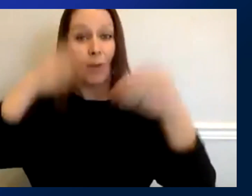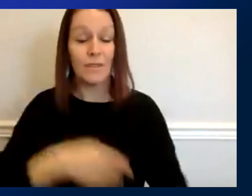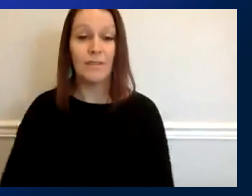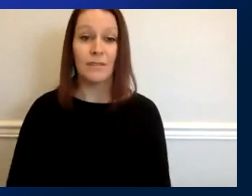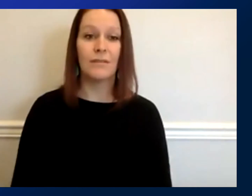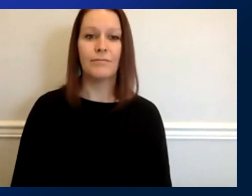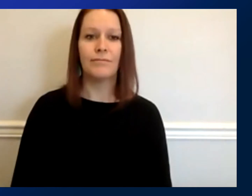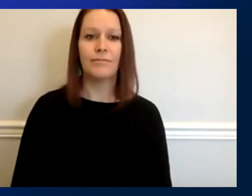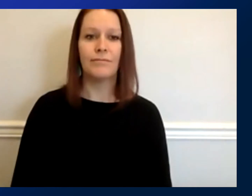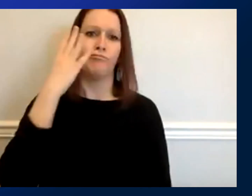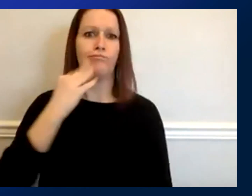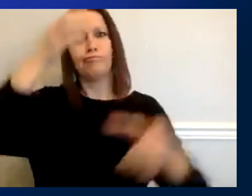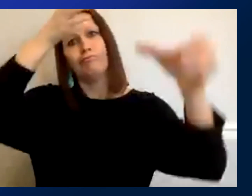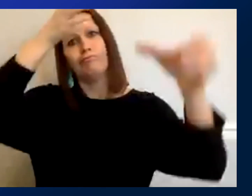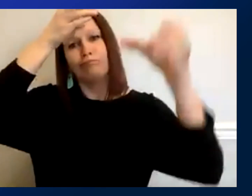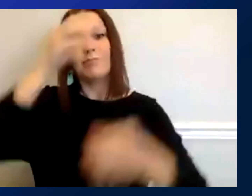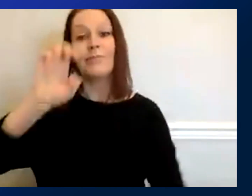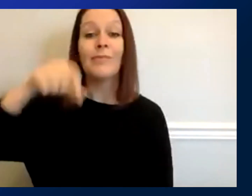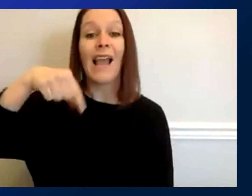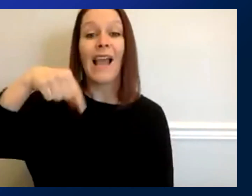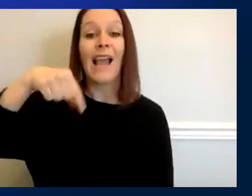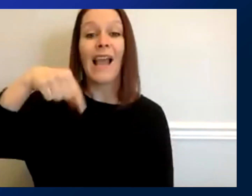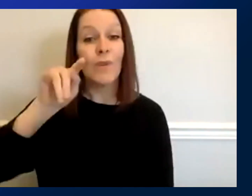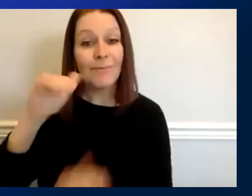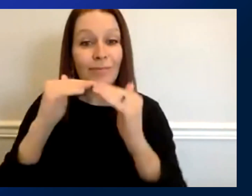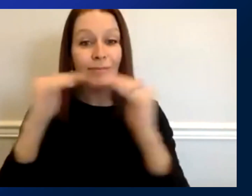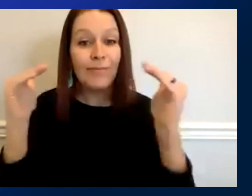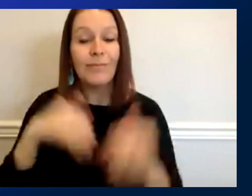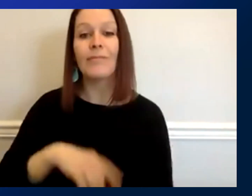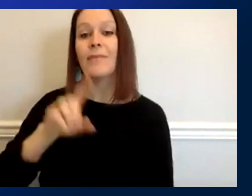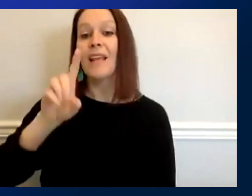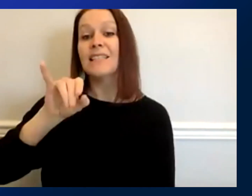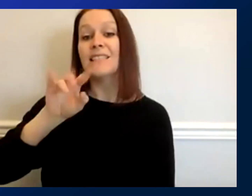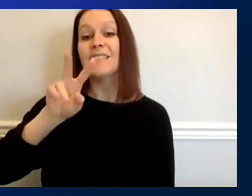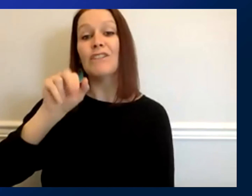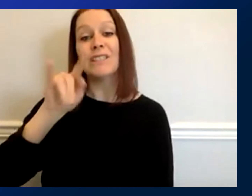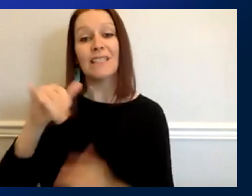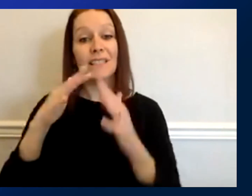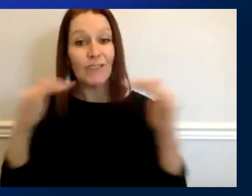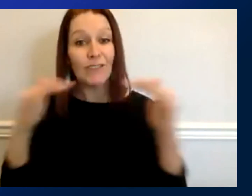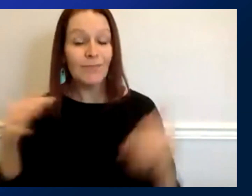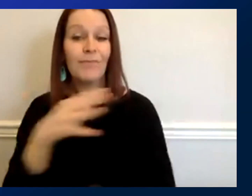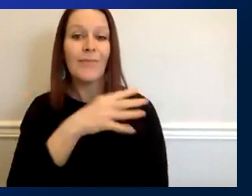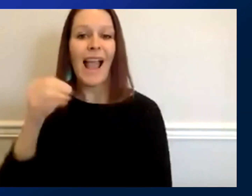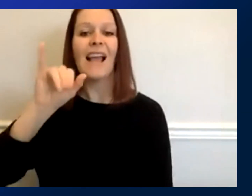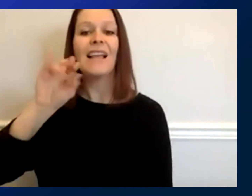and inclusion in asl english bilingual deaf education and works closely with deaf programs